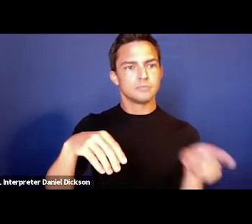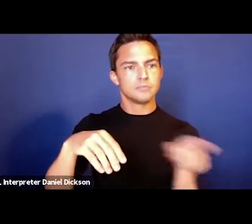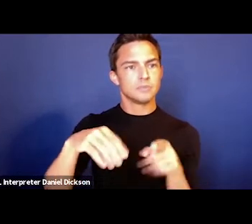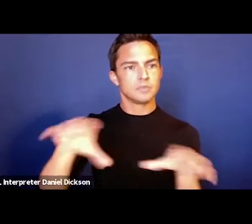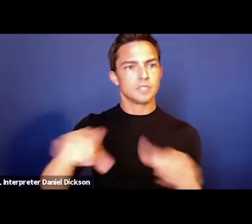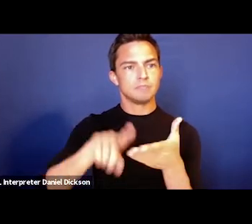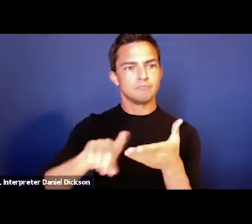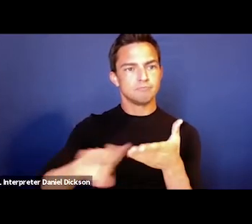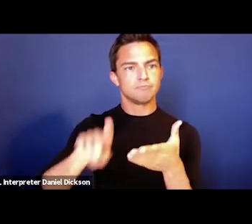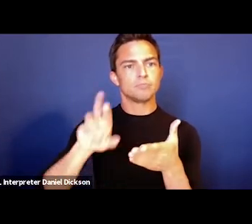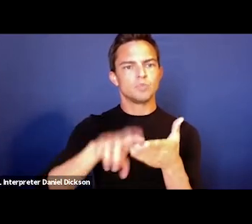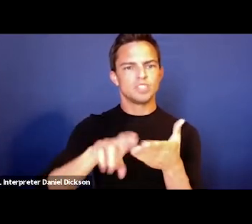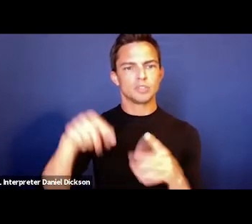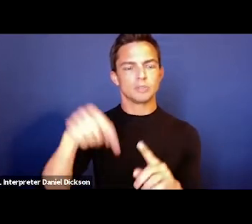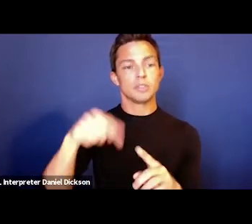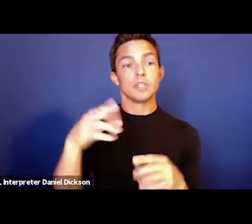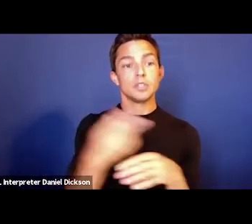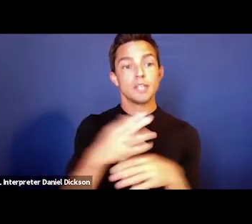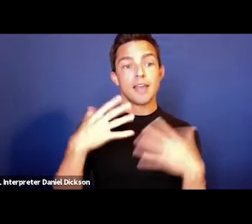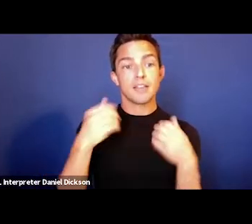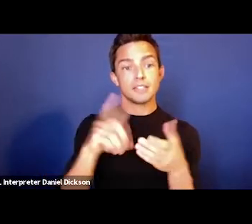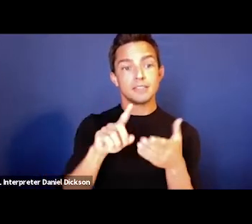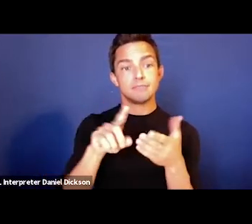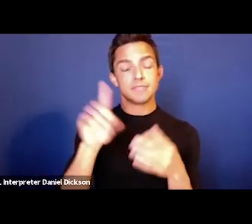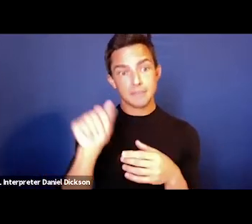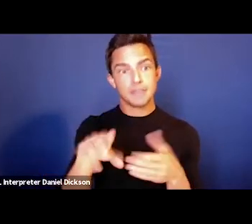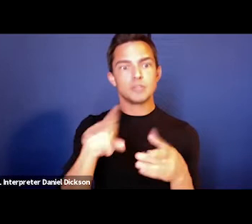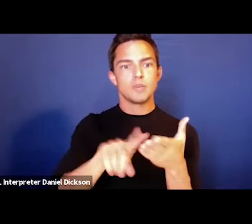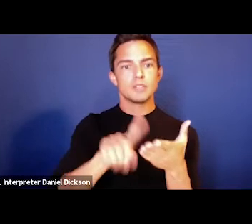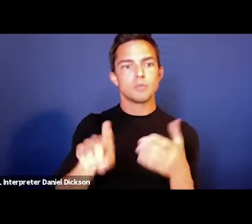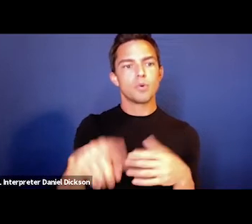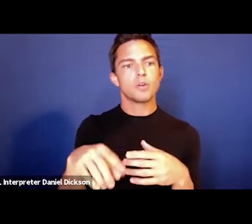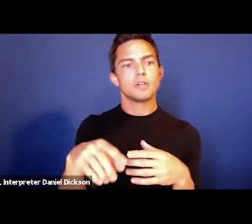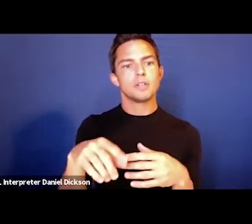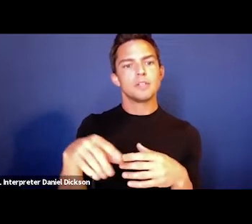Survey on Health and Disability to Explore the Experience of Social Isolation and Loneliness